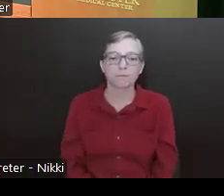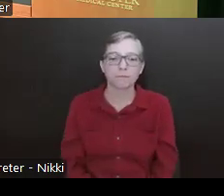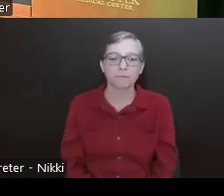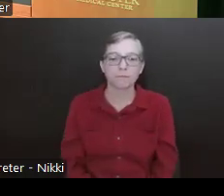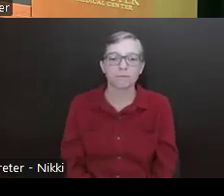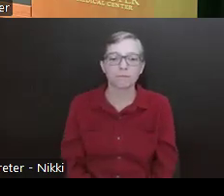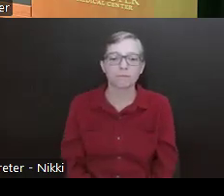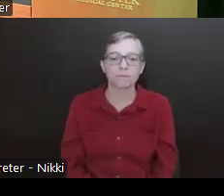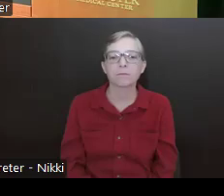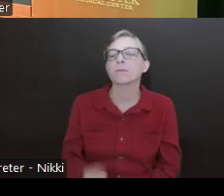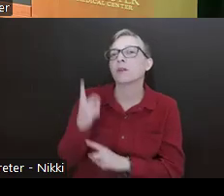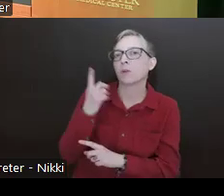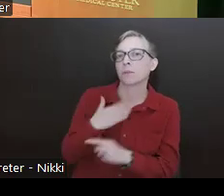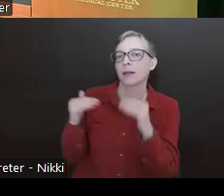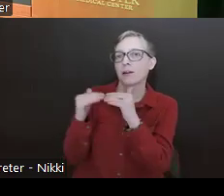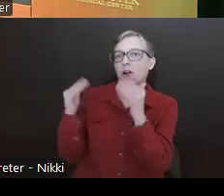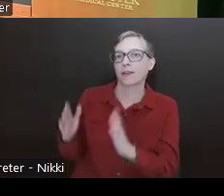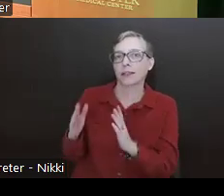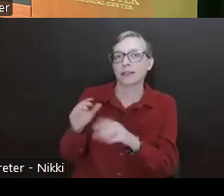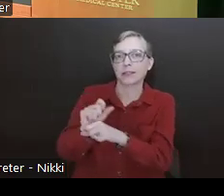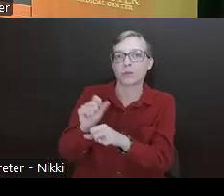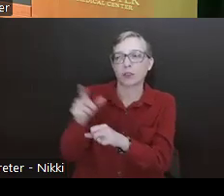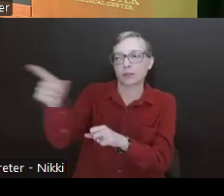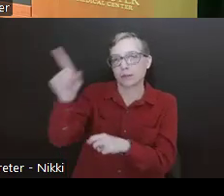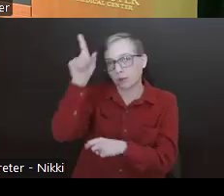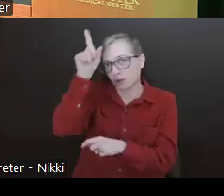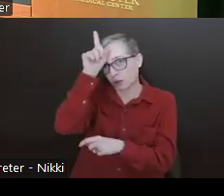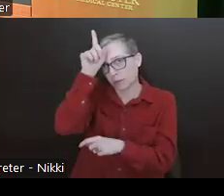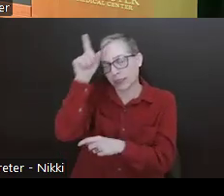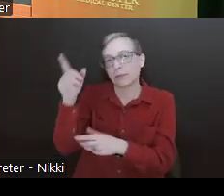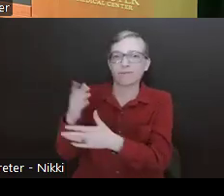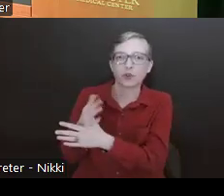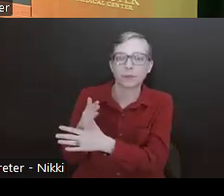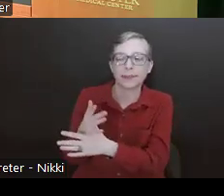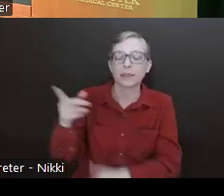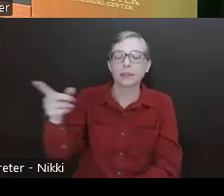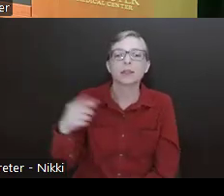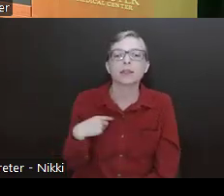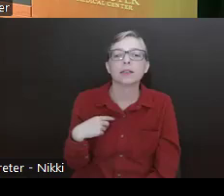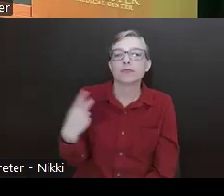my colleagues um in Germany uh she and I took a look at some uh data from the hopeful heart trial